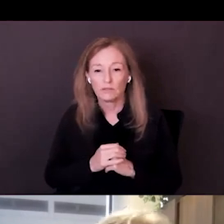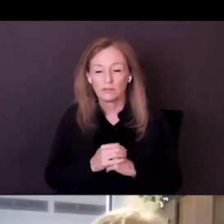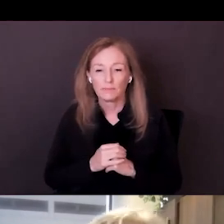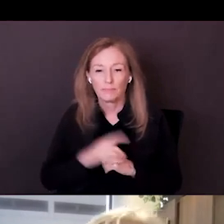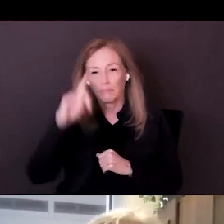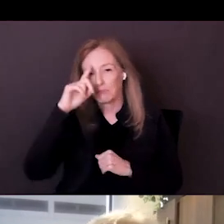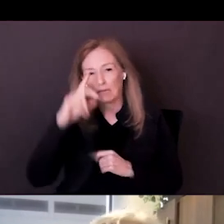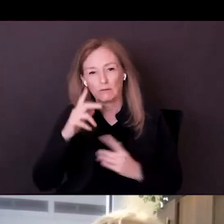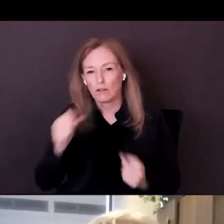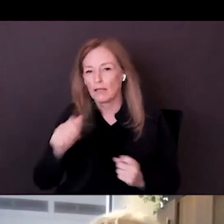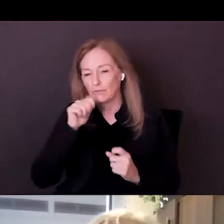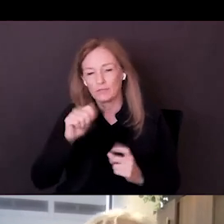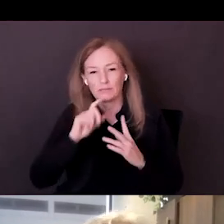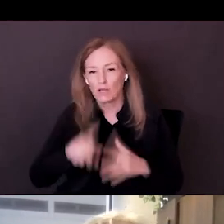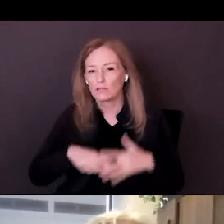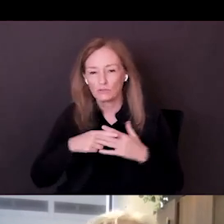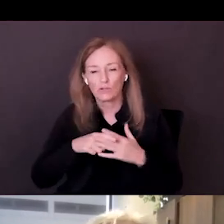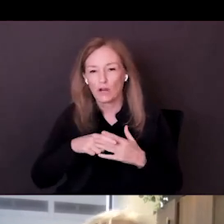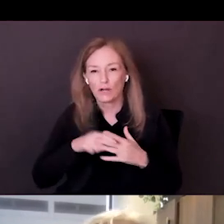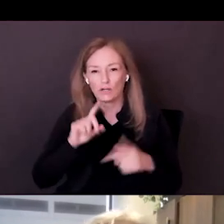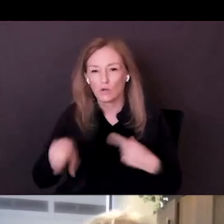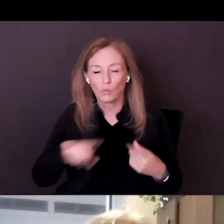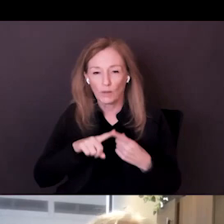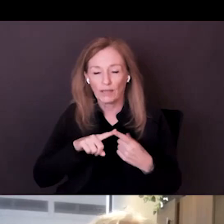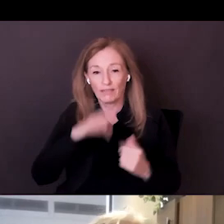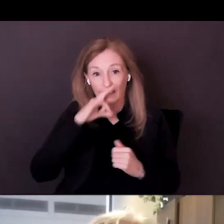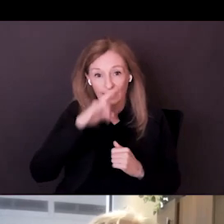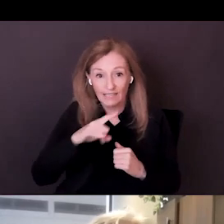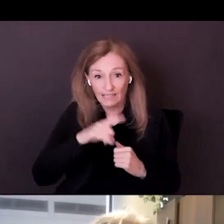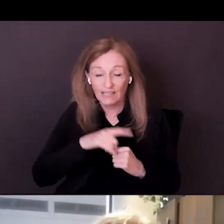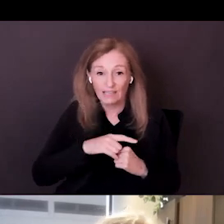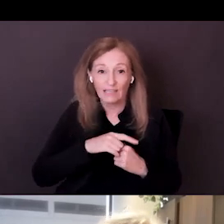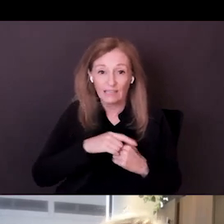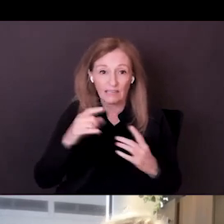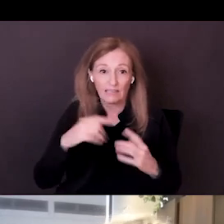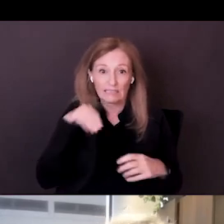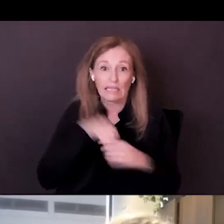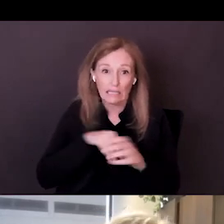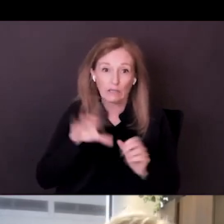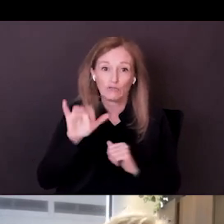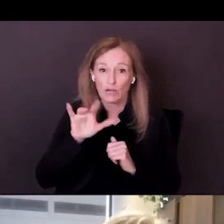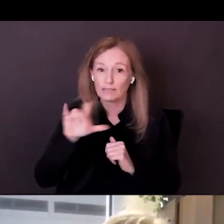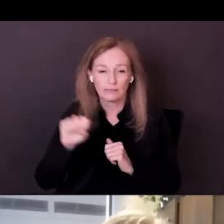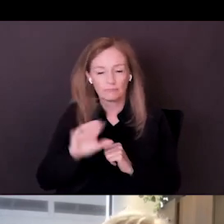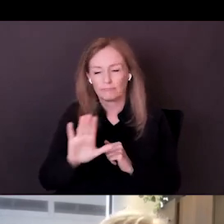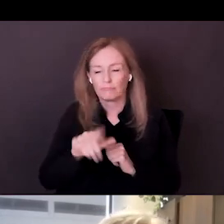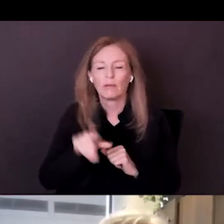DOES NOT START WHEN THE KID IS IN CRISIS. WE HAVE TO PREPARE. WE DO A LOT OF WORK WITH TRAUMA INFORMED AND MAKE SURE